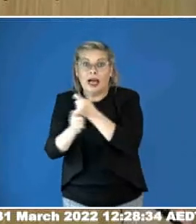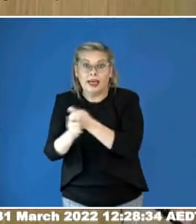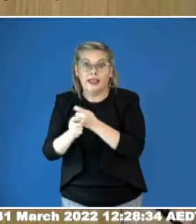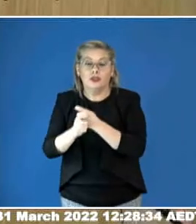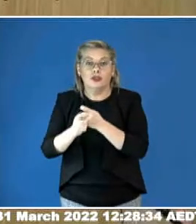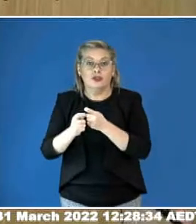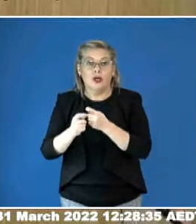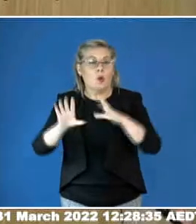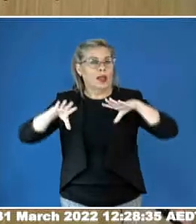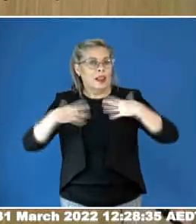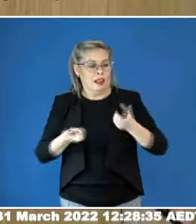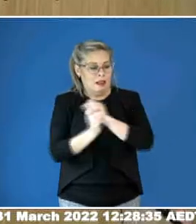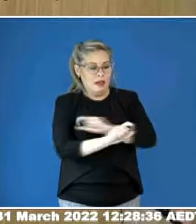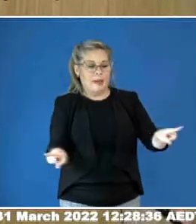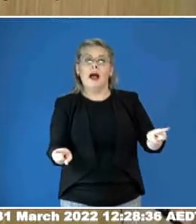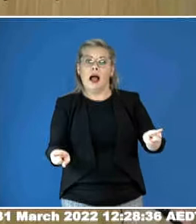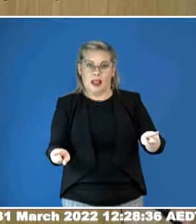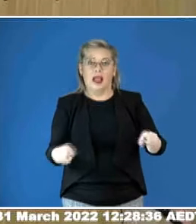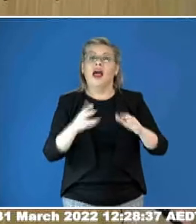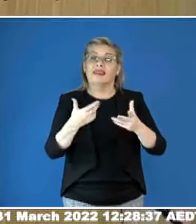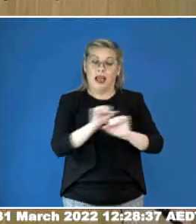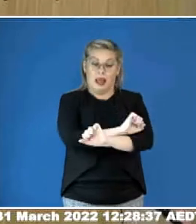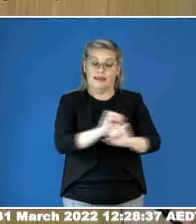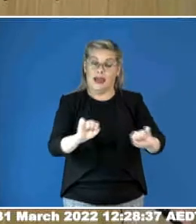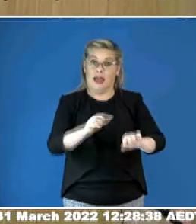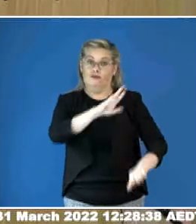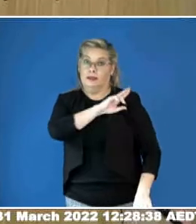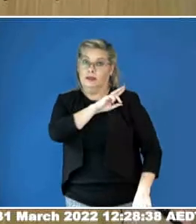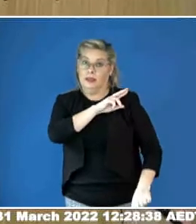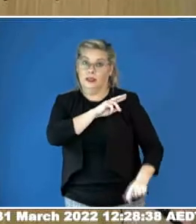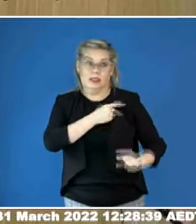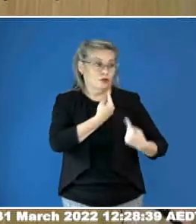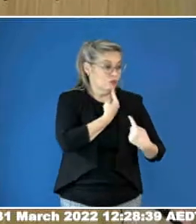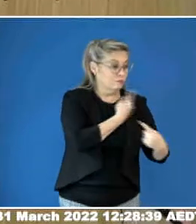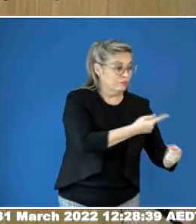And then they need to be distributing that to the team leads or be aware of it in case